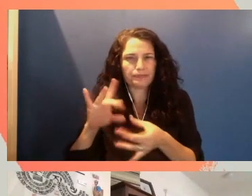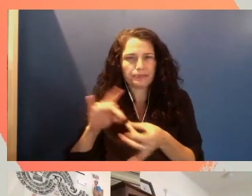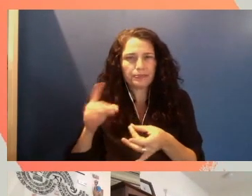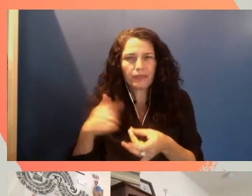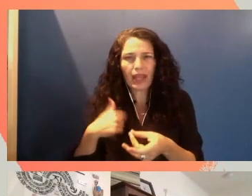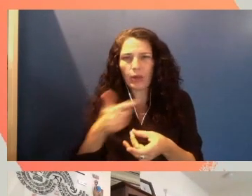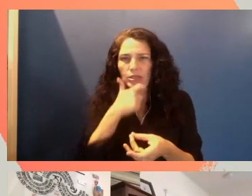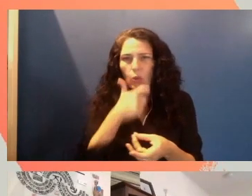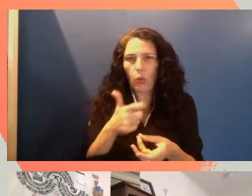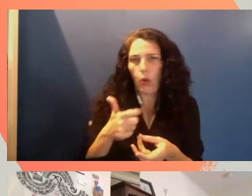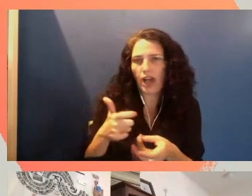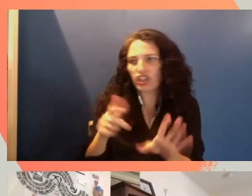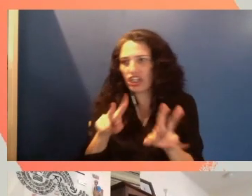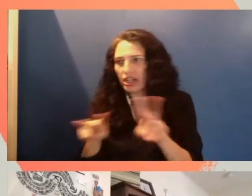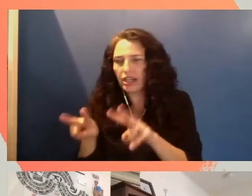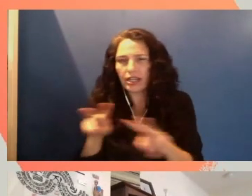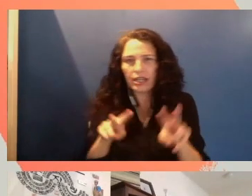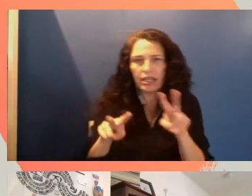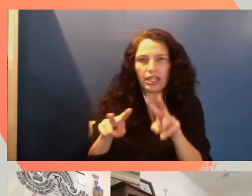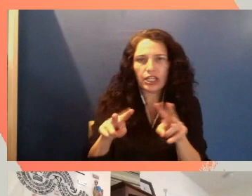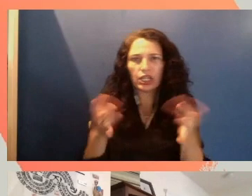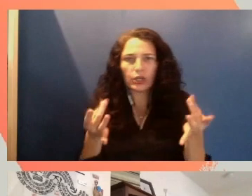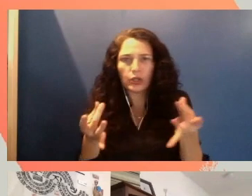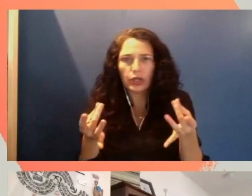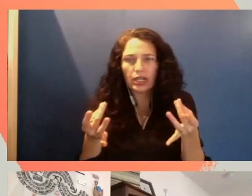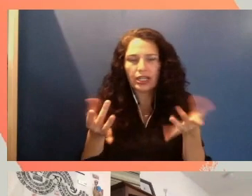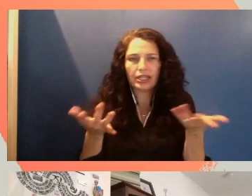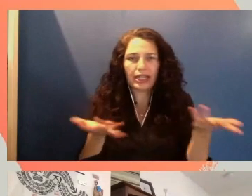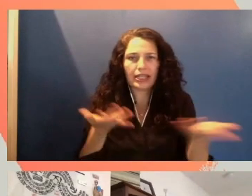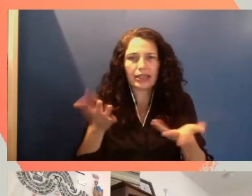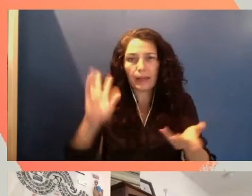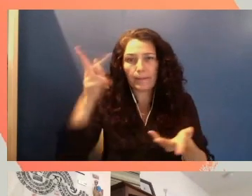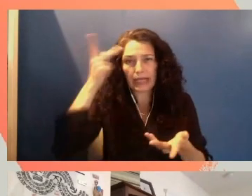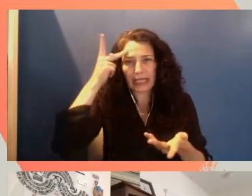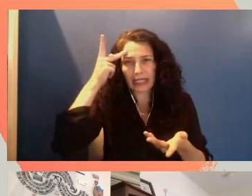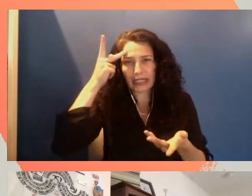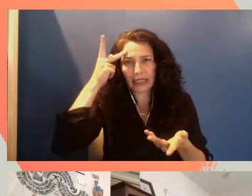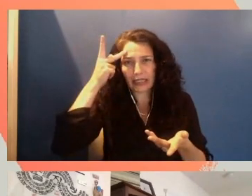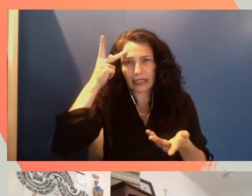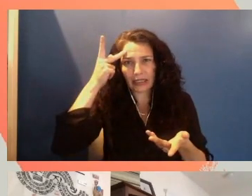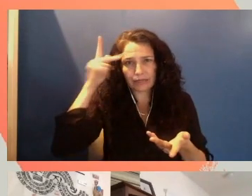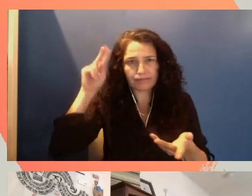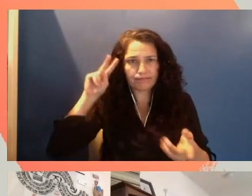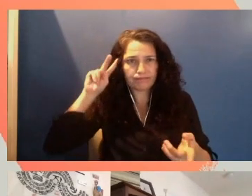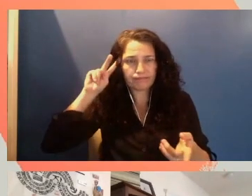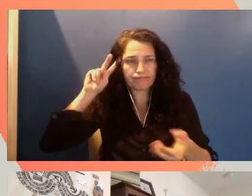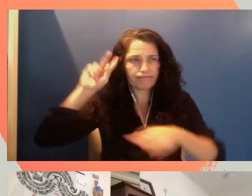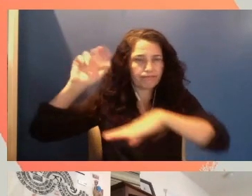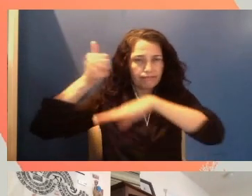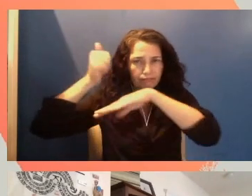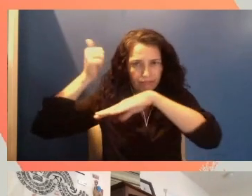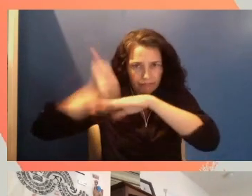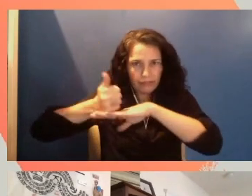about where we tread our feet in our the political stance that we hold as human beings and in our documentary industry.